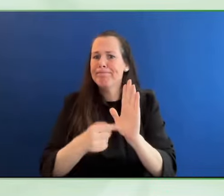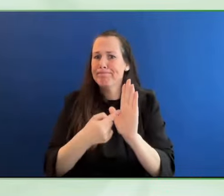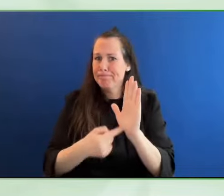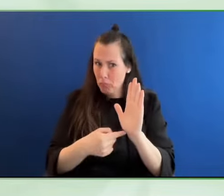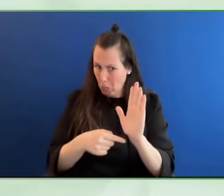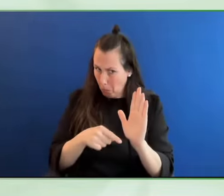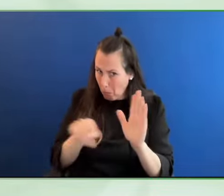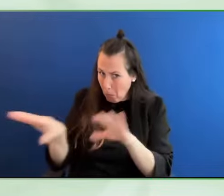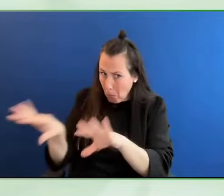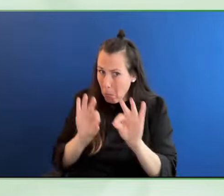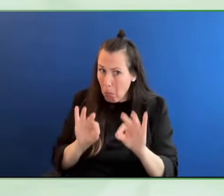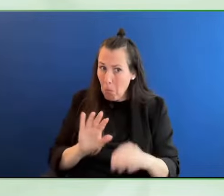in adapting this?